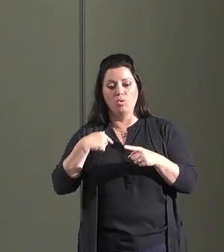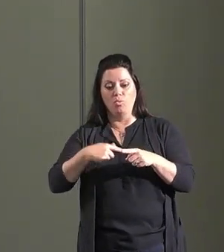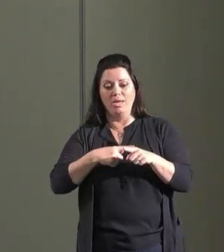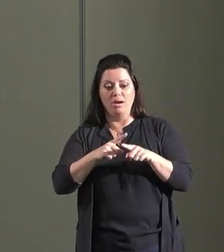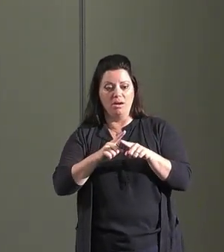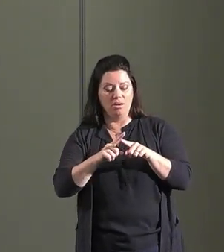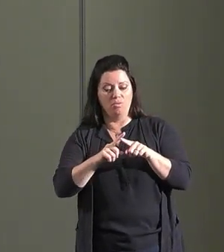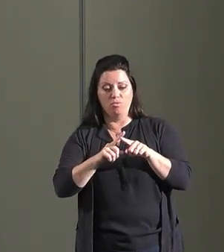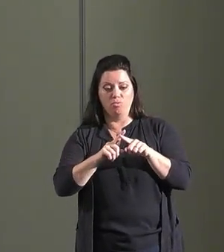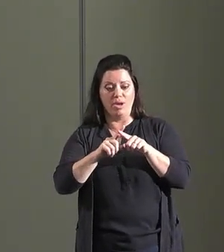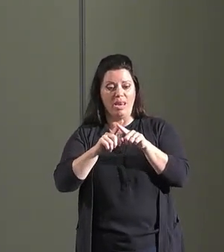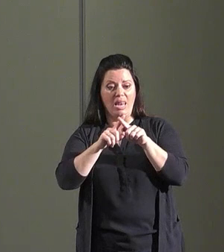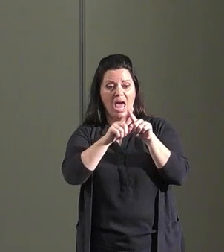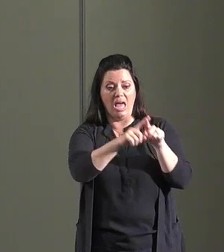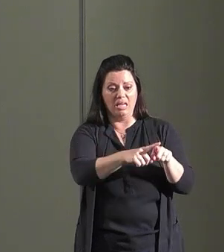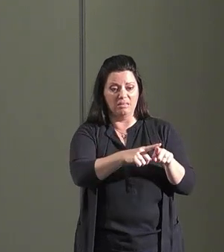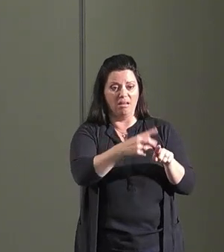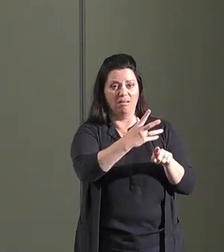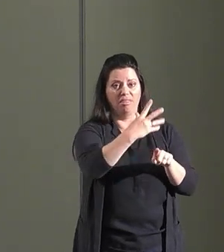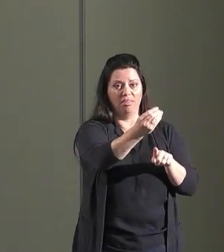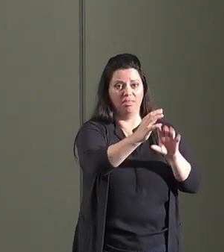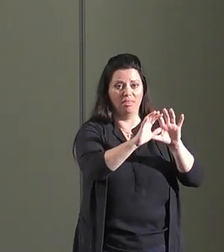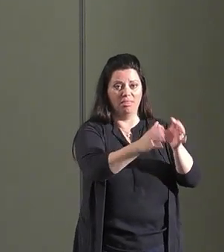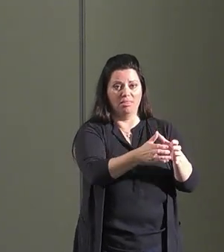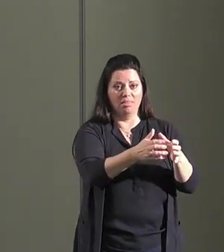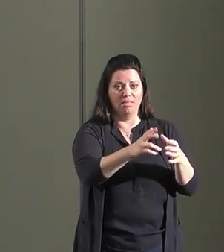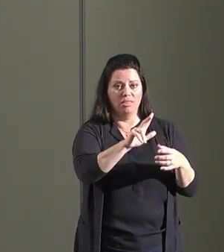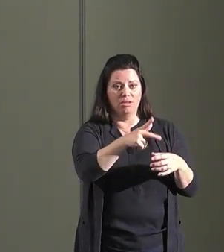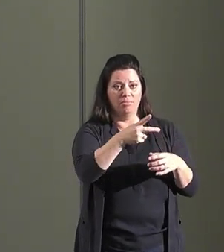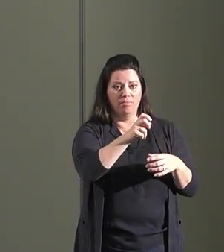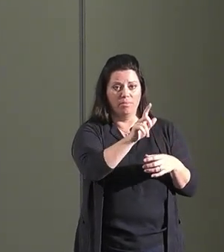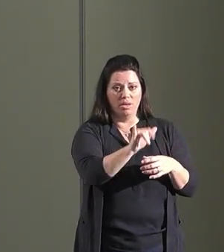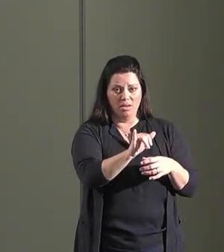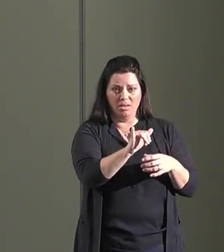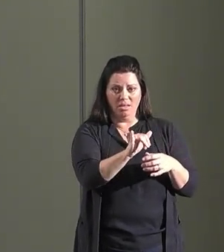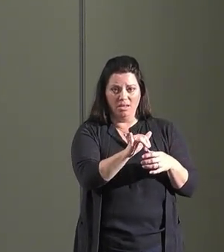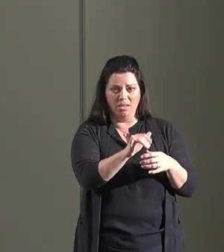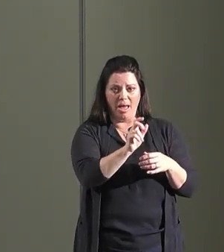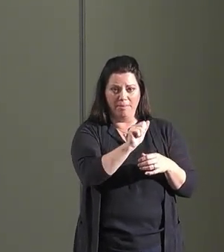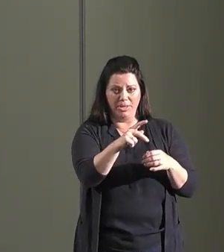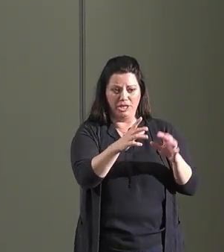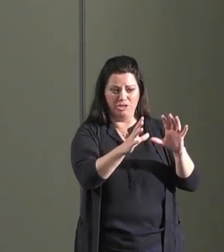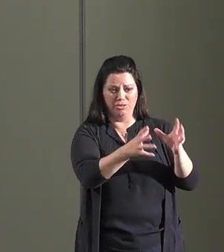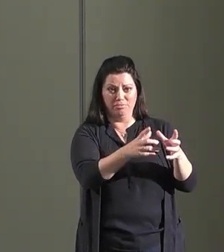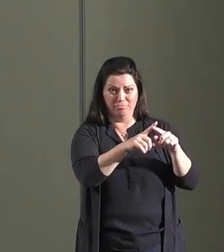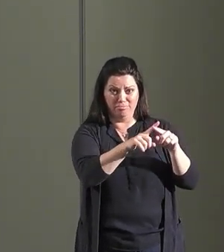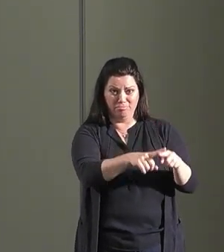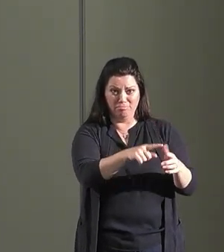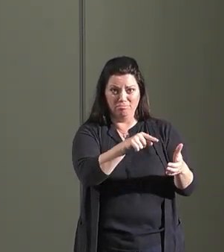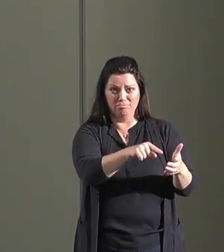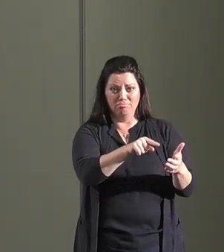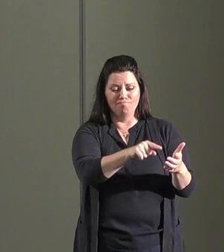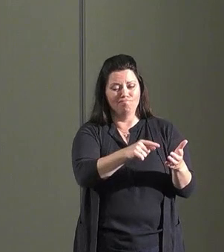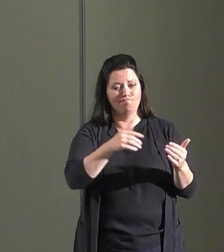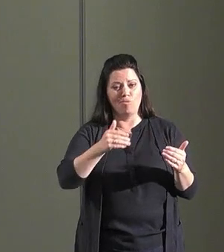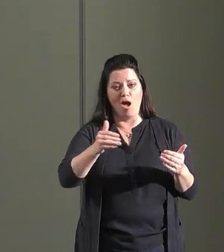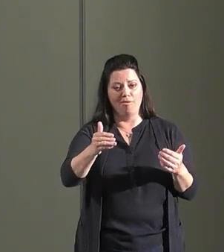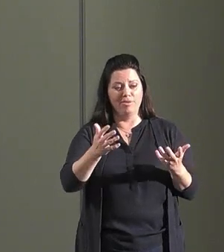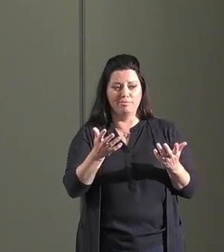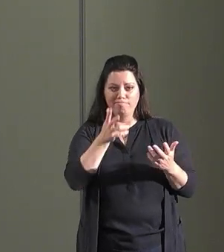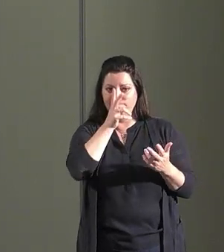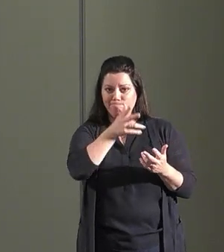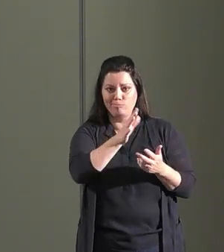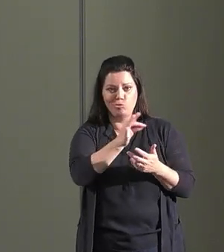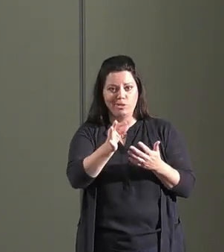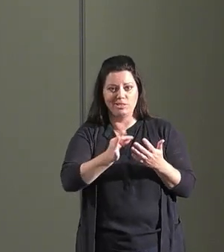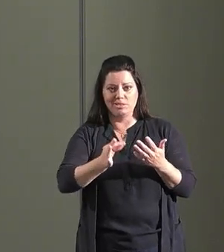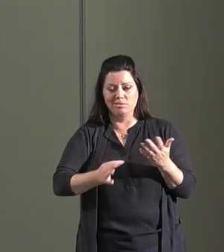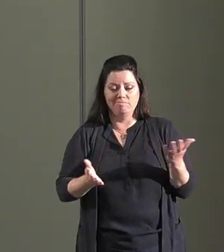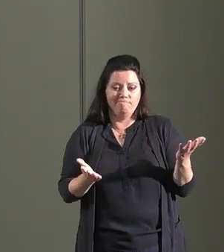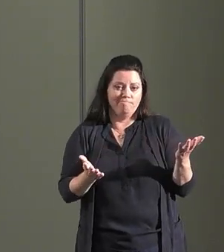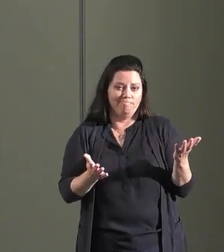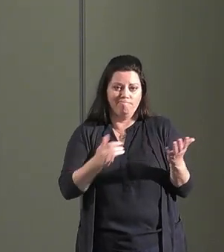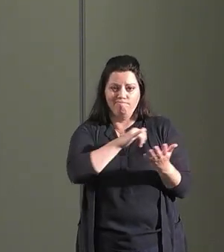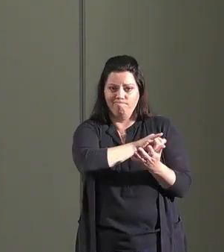on third-party applications often there are no good choices. We have a particular need